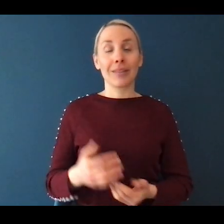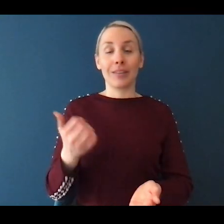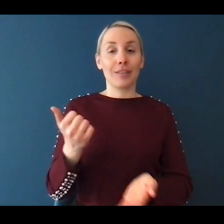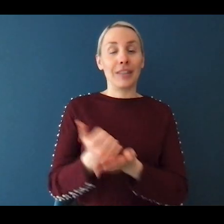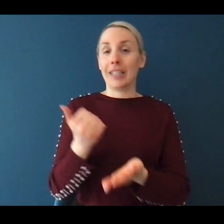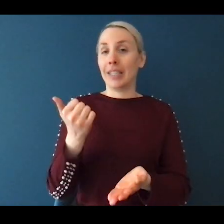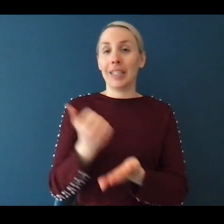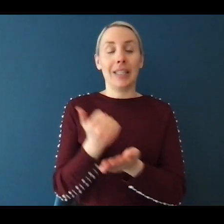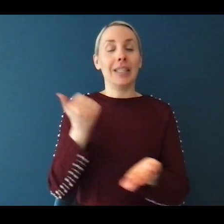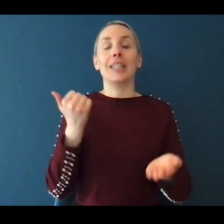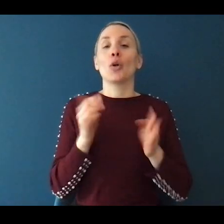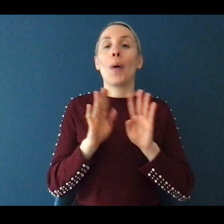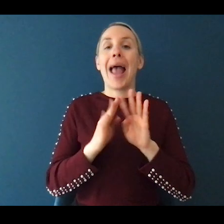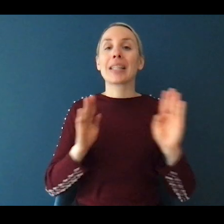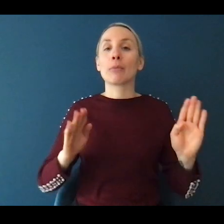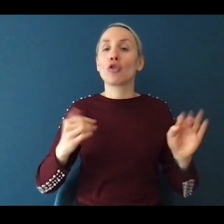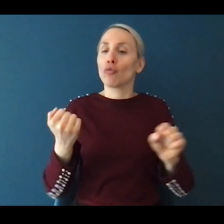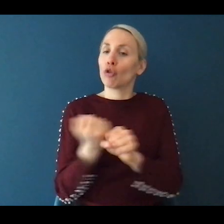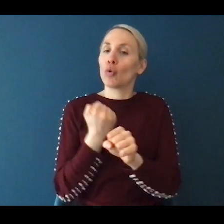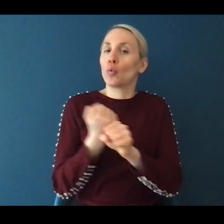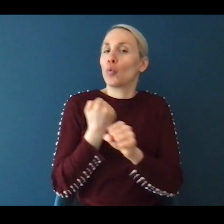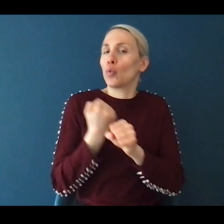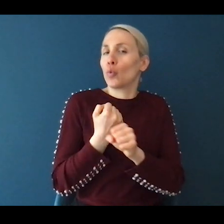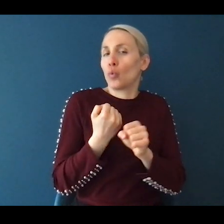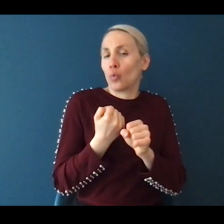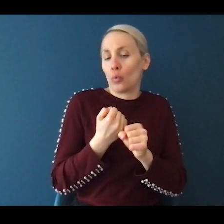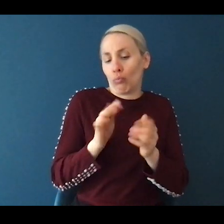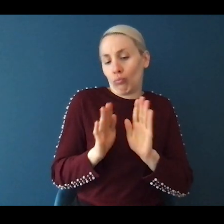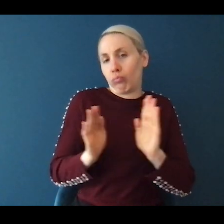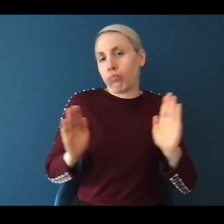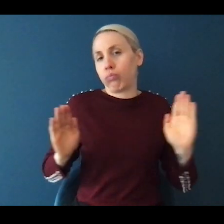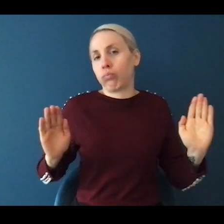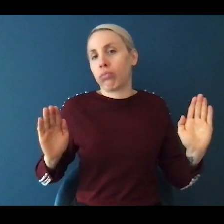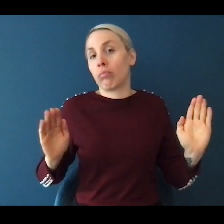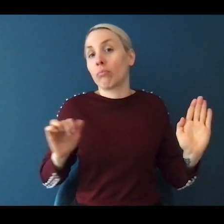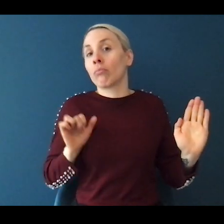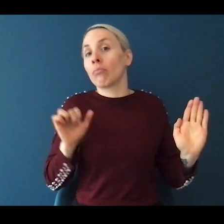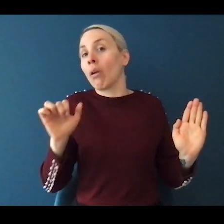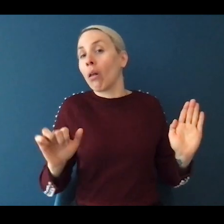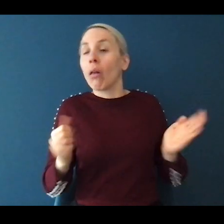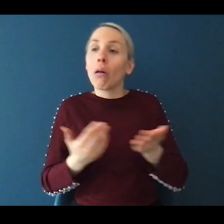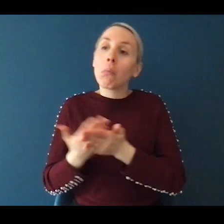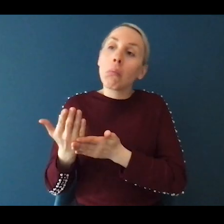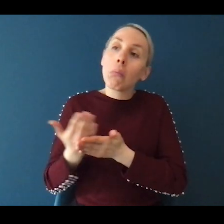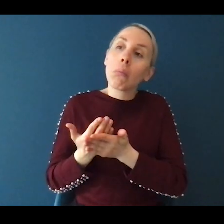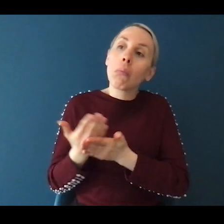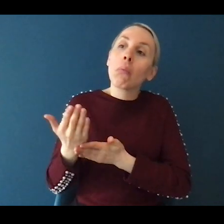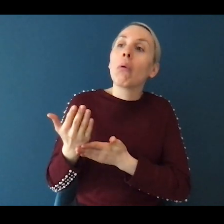that was that was really great because after the production of the exhibition we started